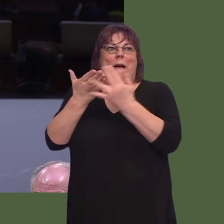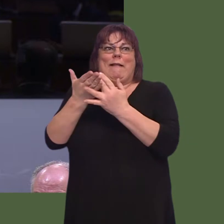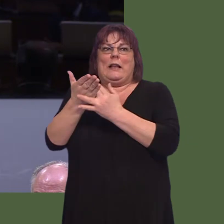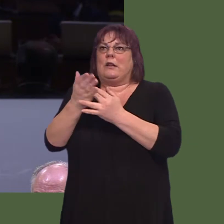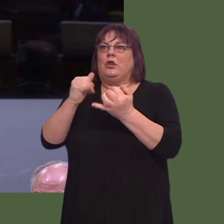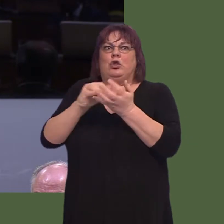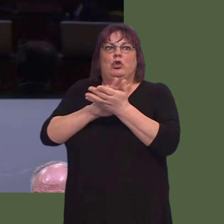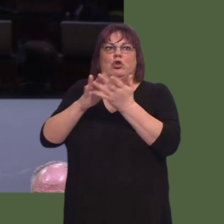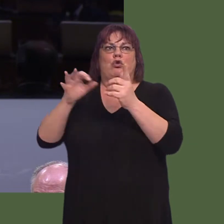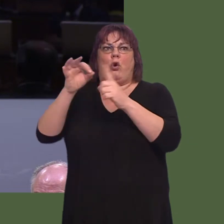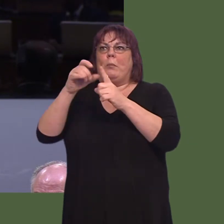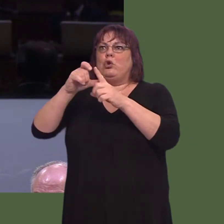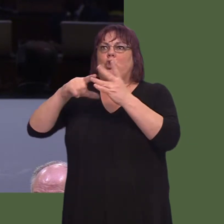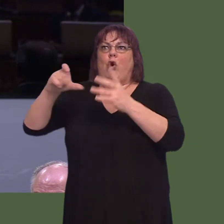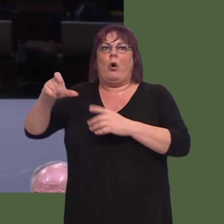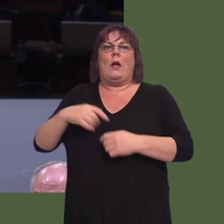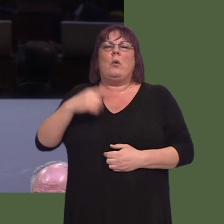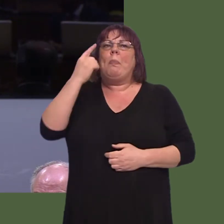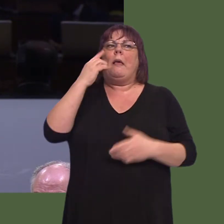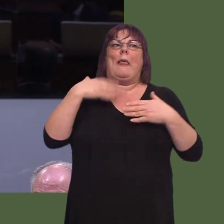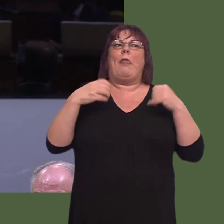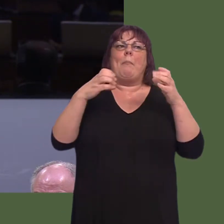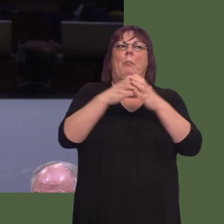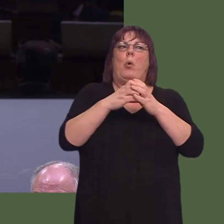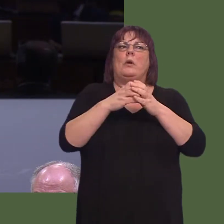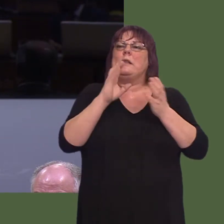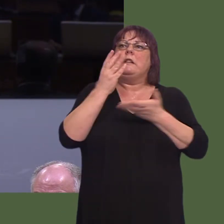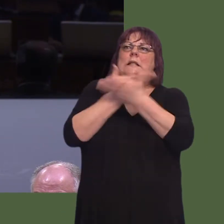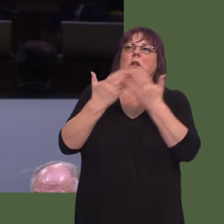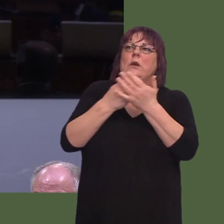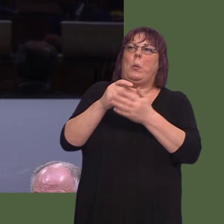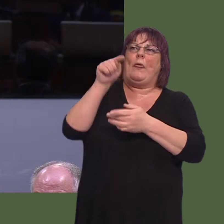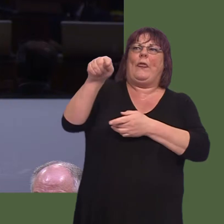It seems that the health board hasn't properly consulted on these proposals or consulted GPs correctly.